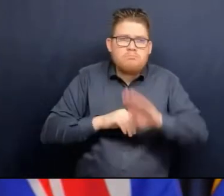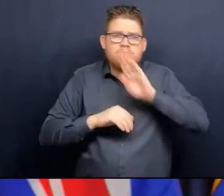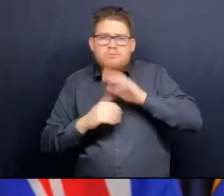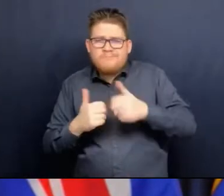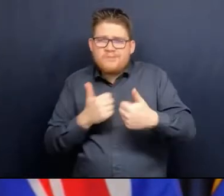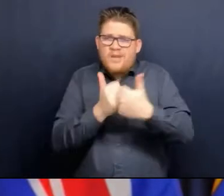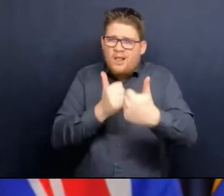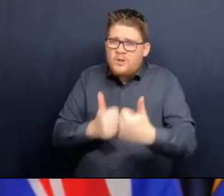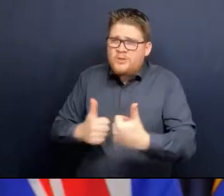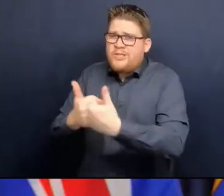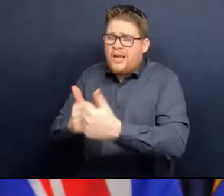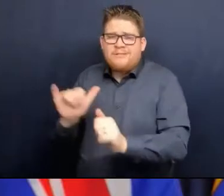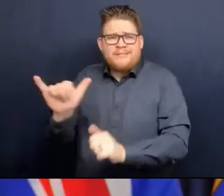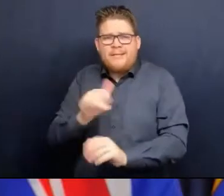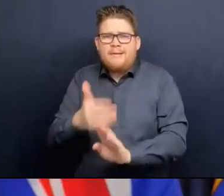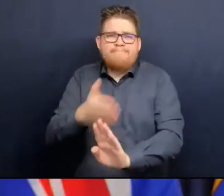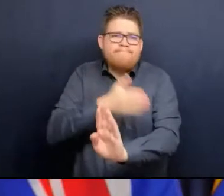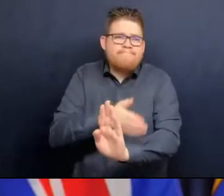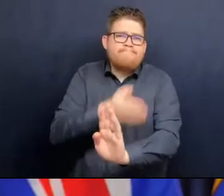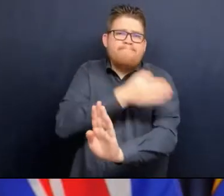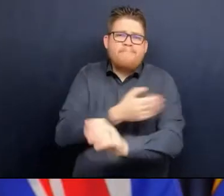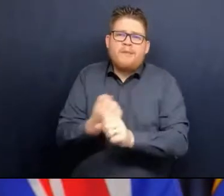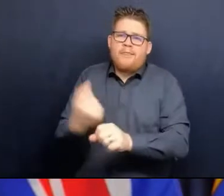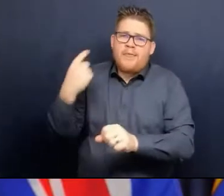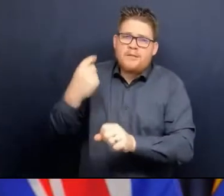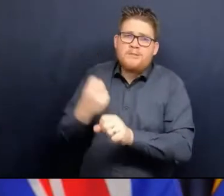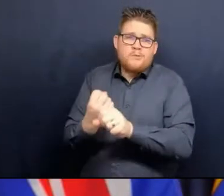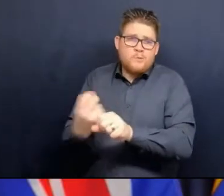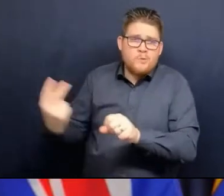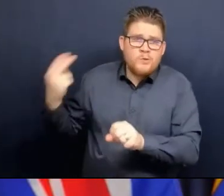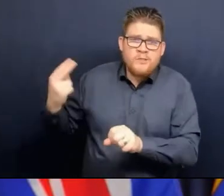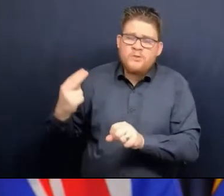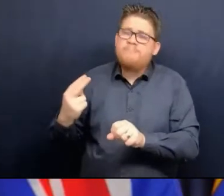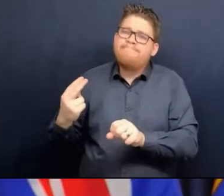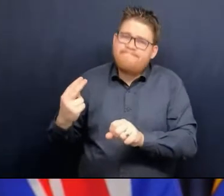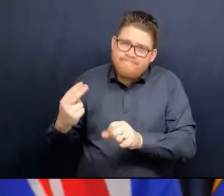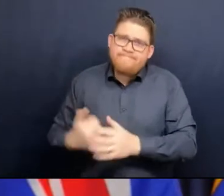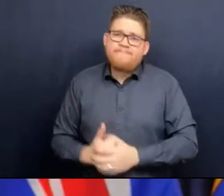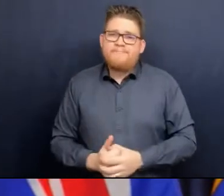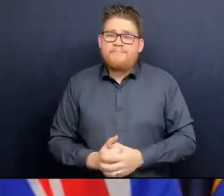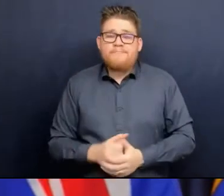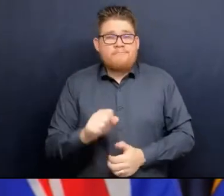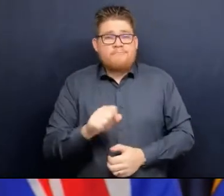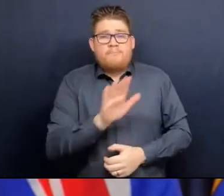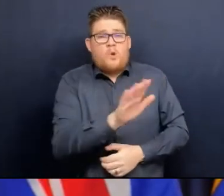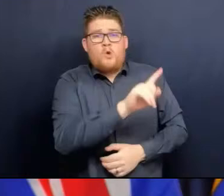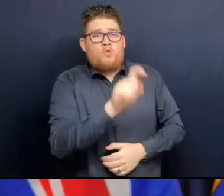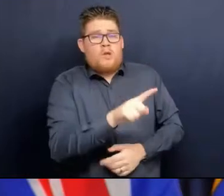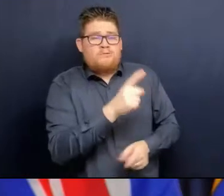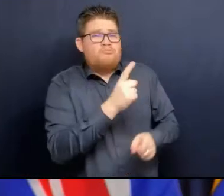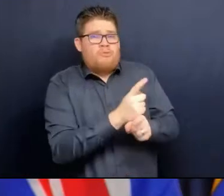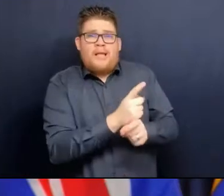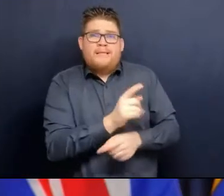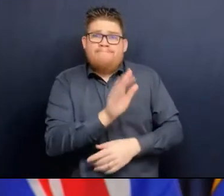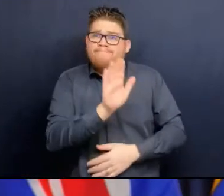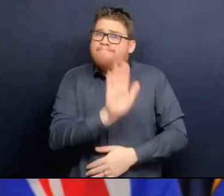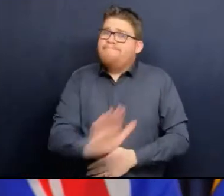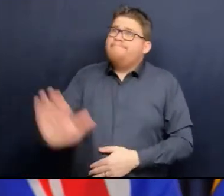in 2021 2020, the only they'll be somewhat different. But you're quite right. Our